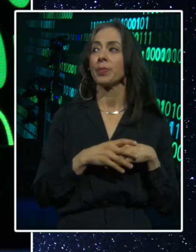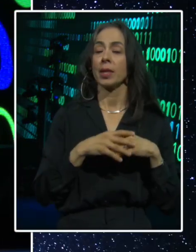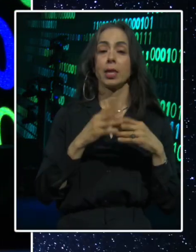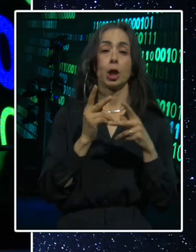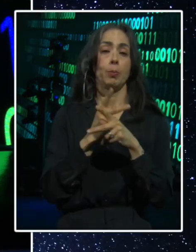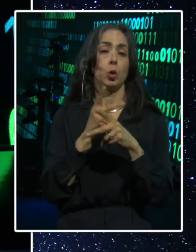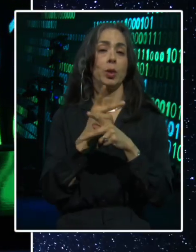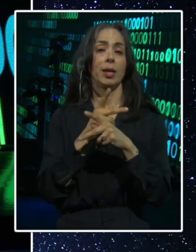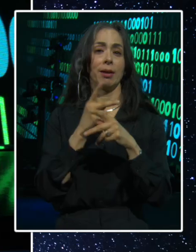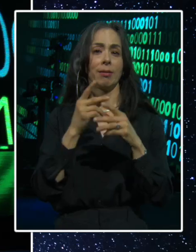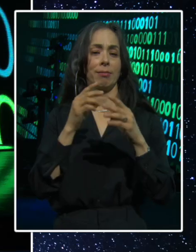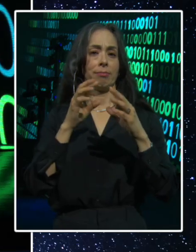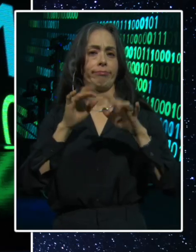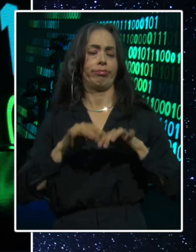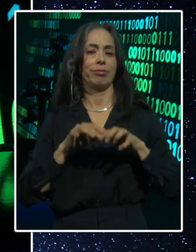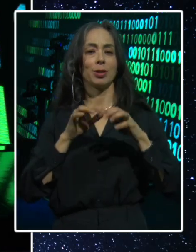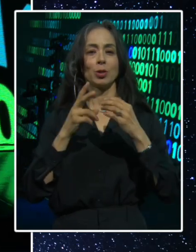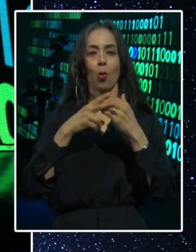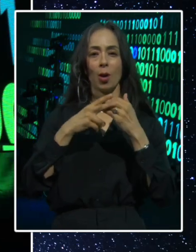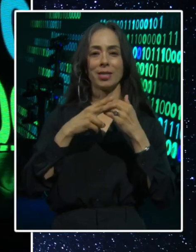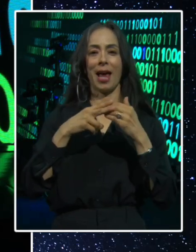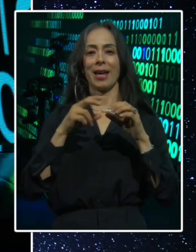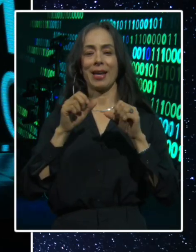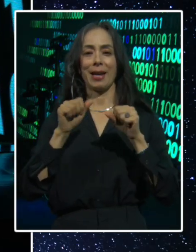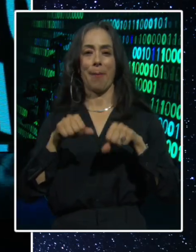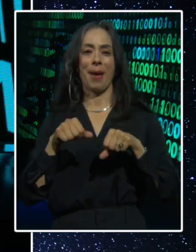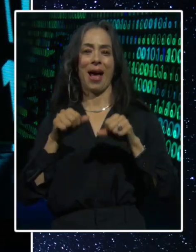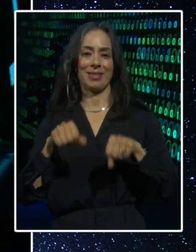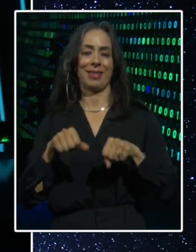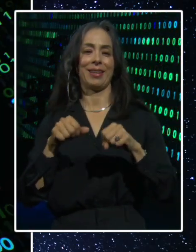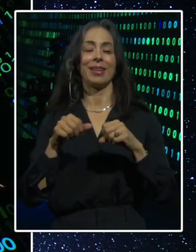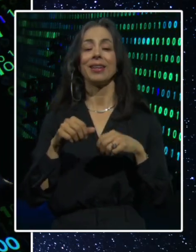By independently scaling compute and storage nodes to performance and capacity,